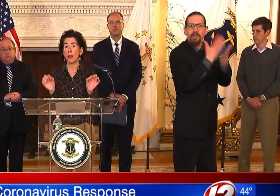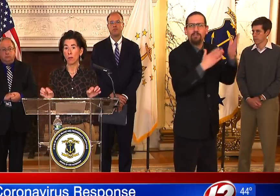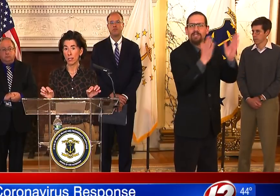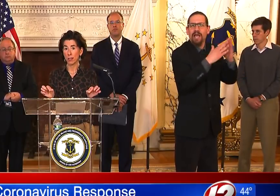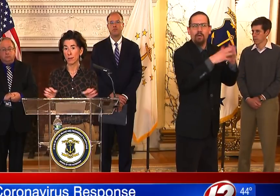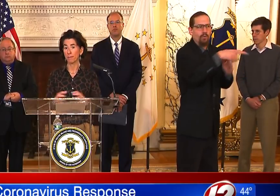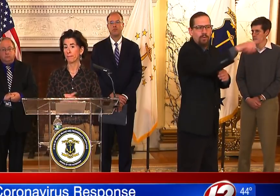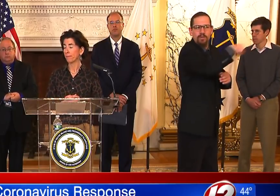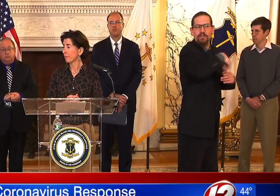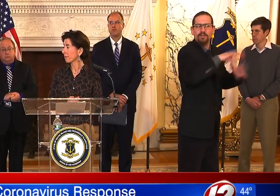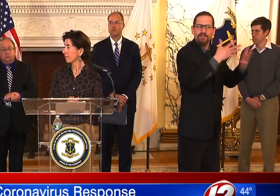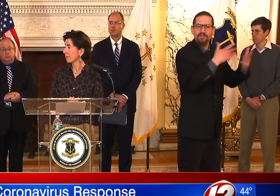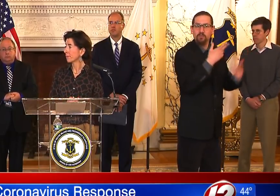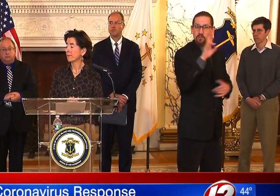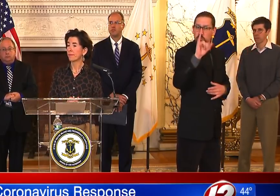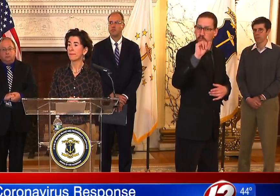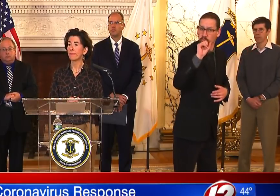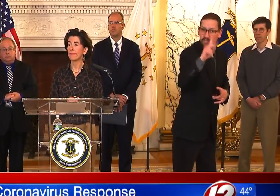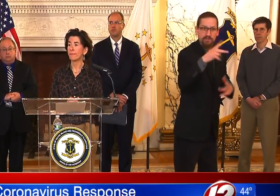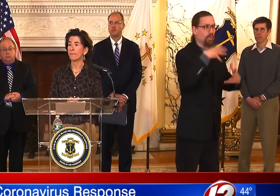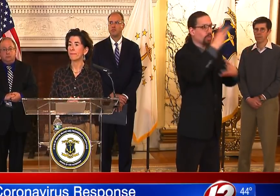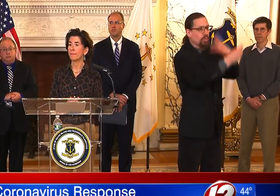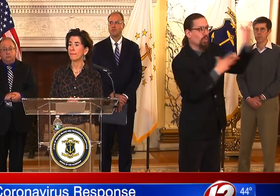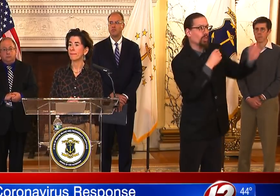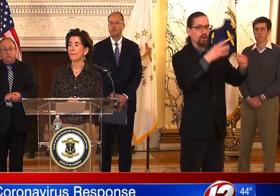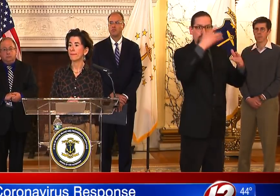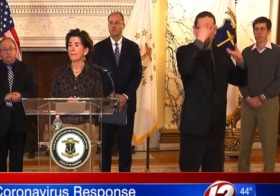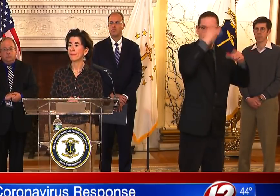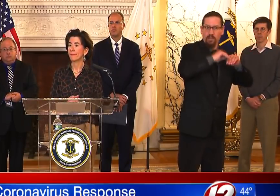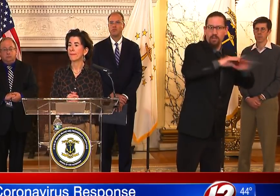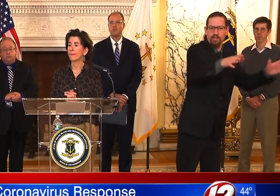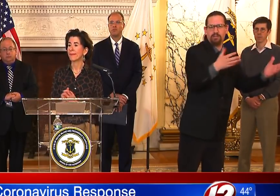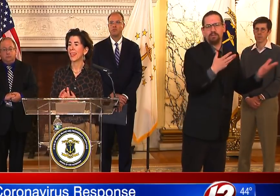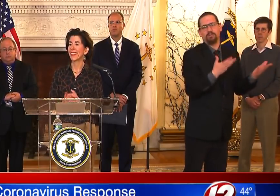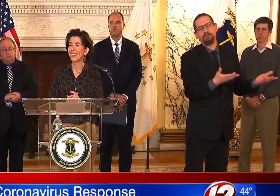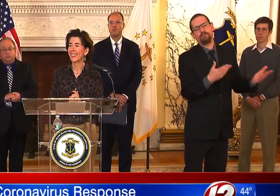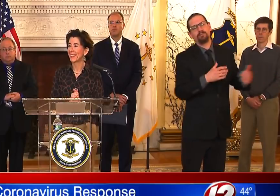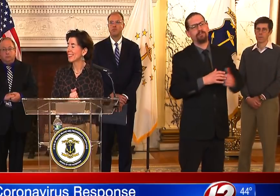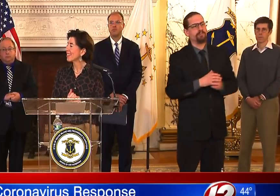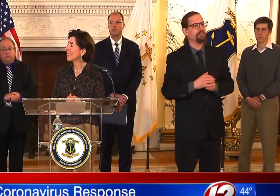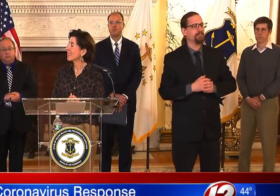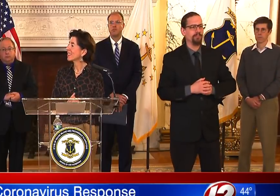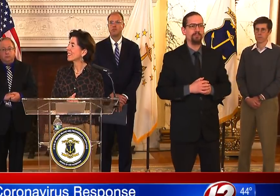ARE MOBS OF PEOPLE. YOU ARE DOING SOMETHING WRONG THAT PUTTING YOUR LIFE AND THE LIVES OF OTHER RHODE ISLANDERS